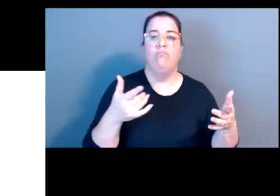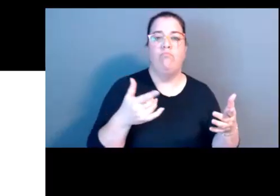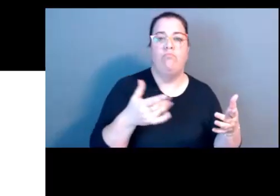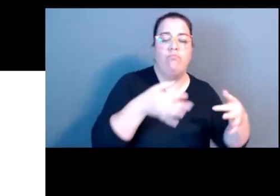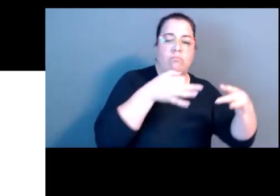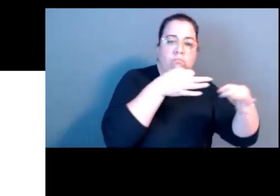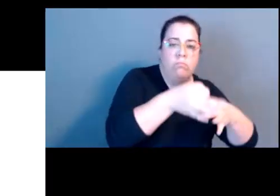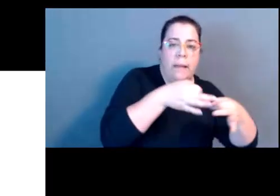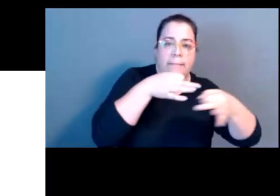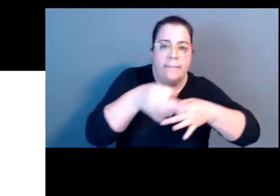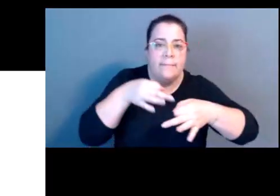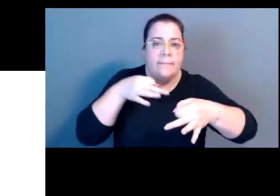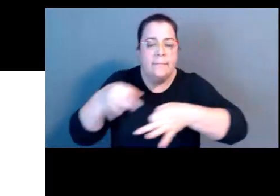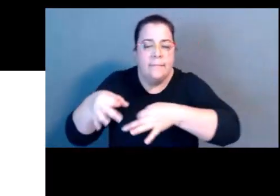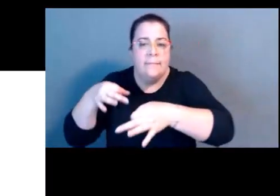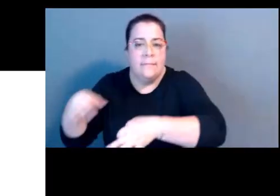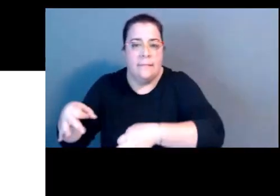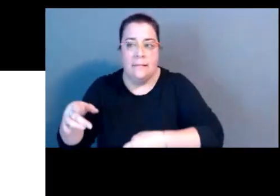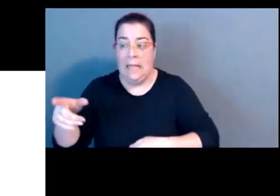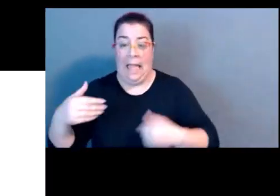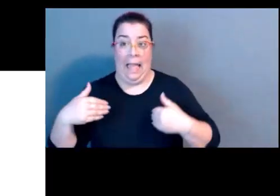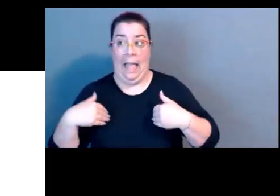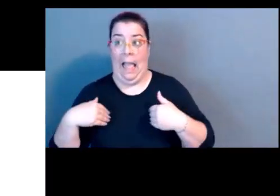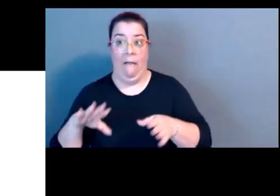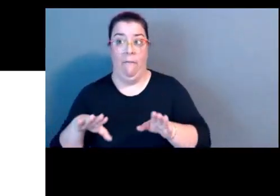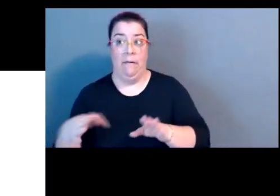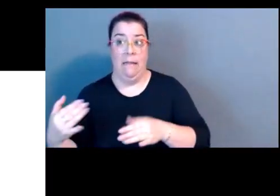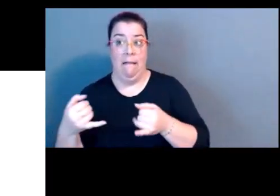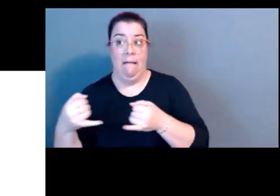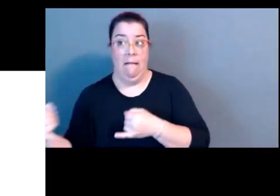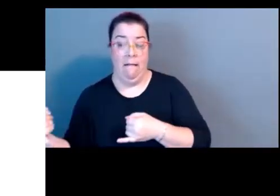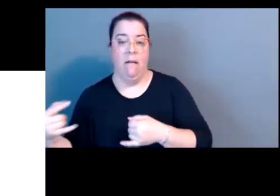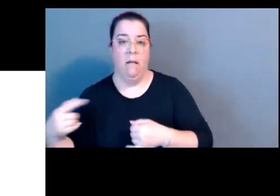that will help you meet the deadline and achieve your objectives.